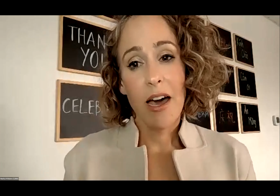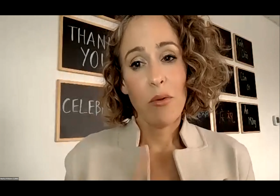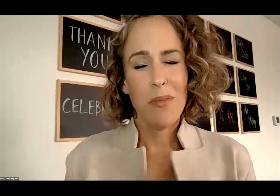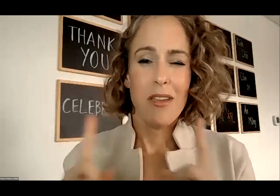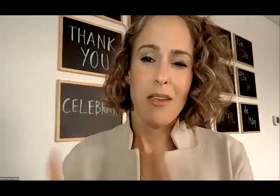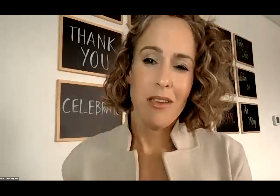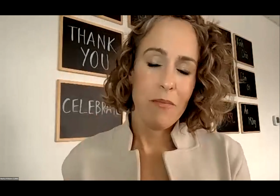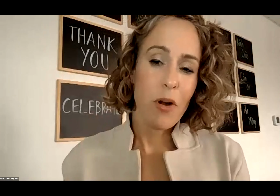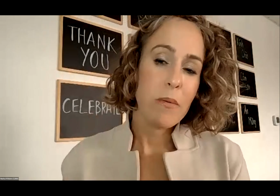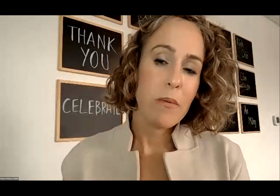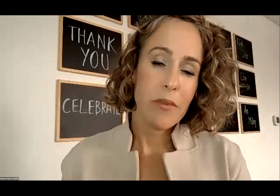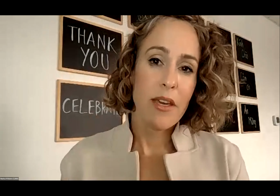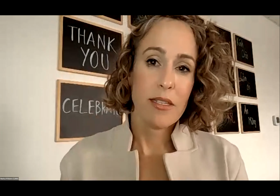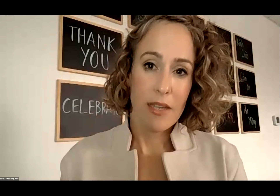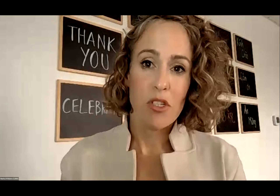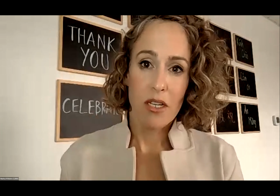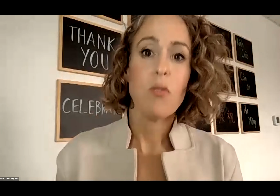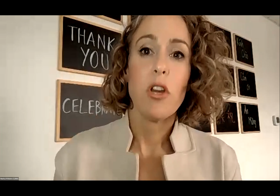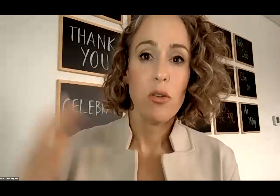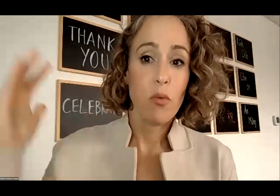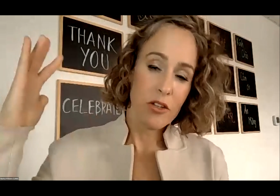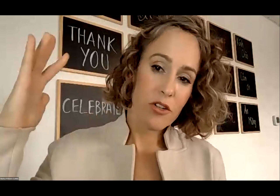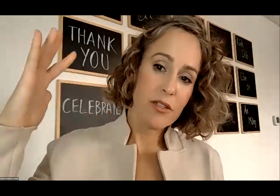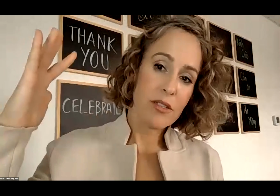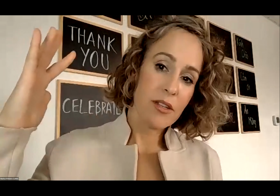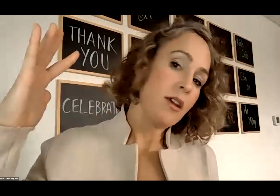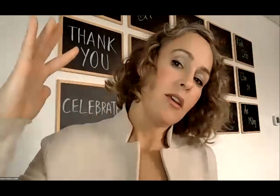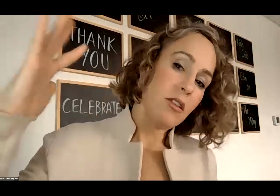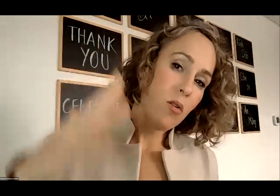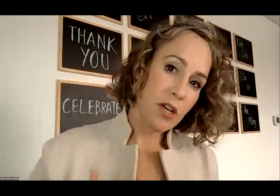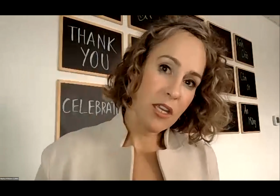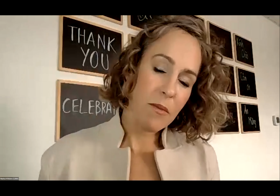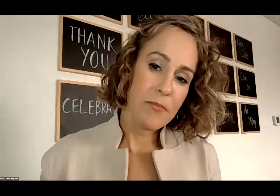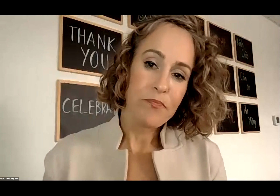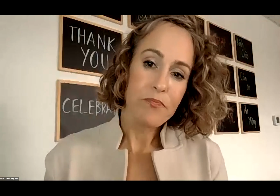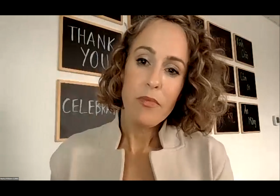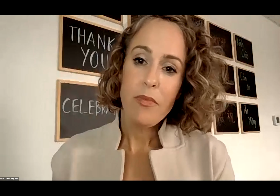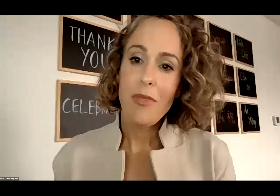that would be probably the exception where you'd want to translate the whole document.